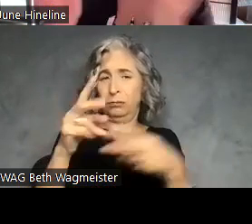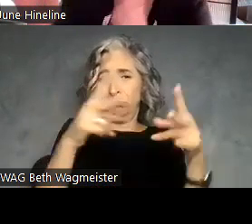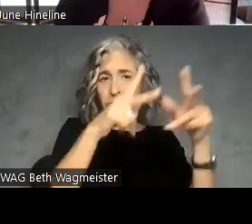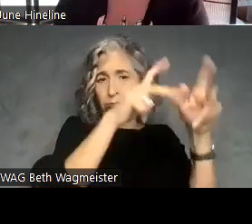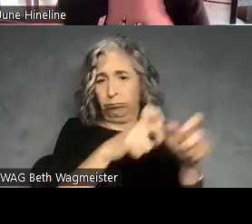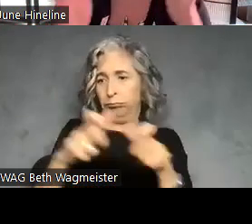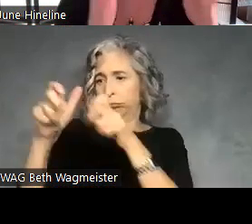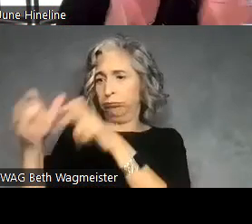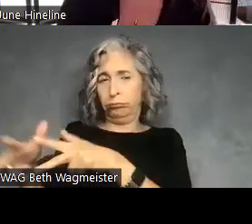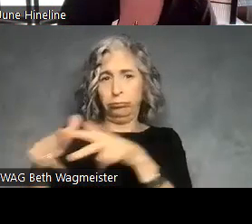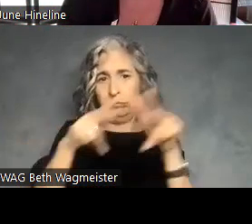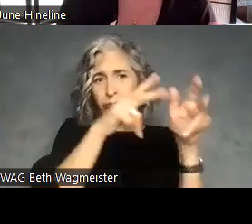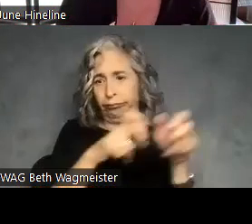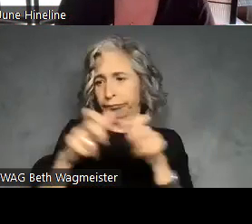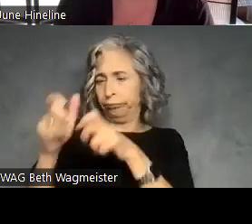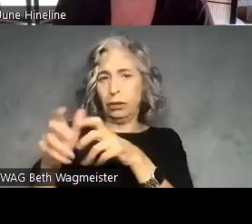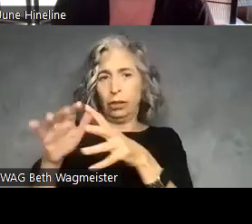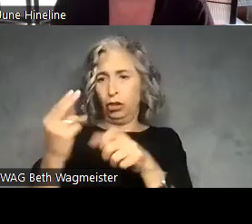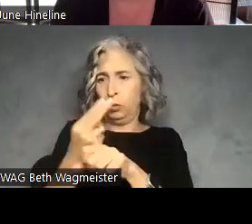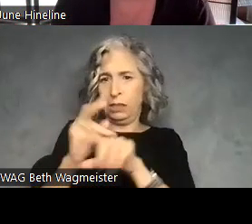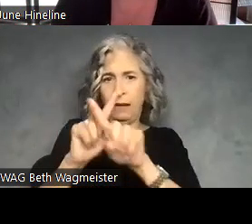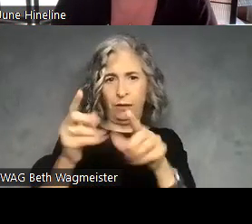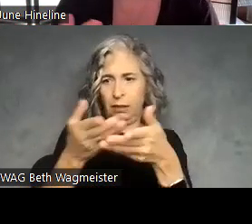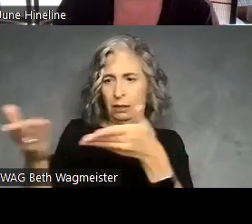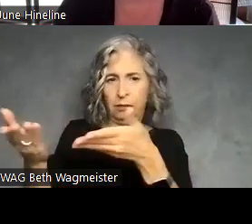can benefit from having that extended time as well.